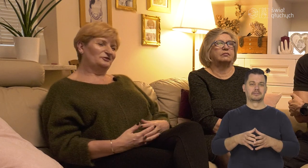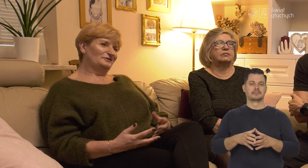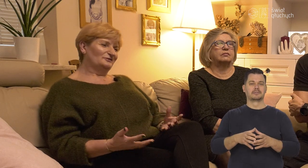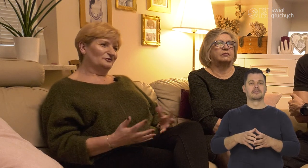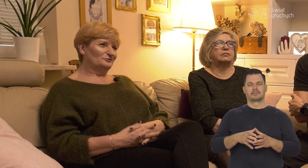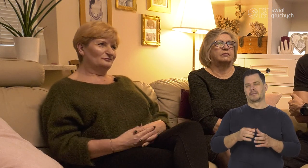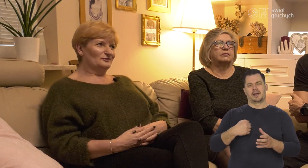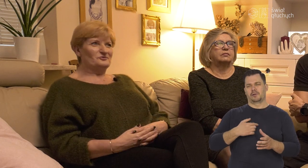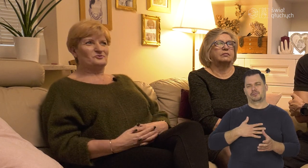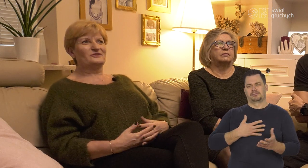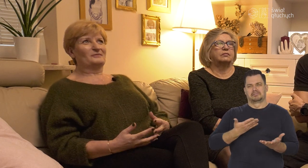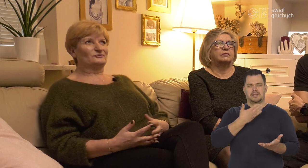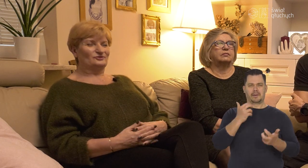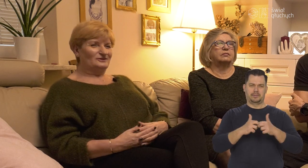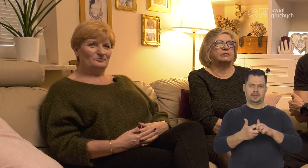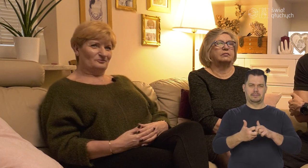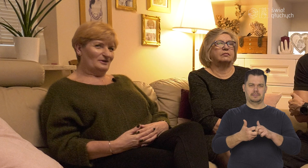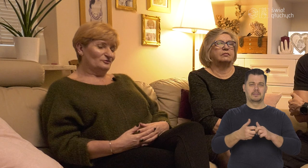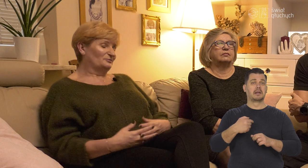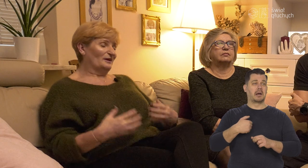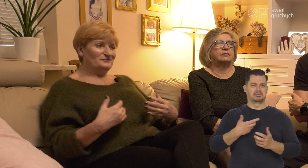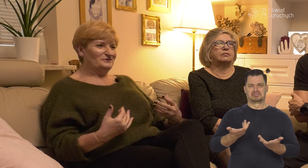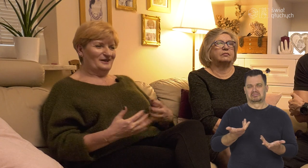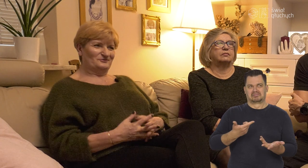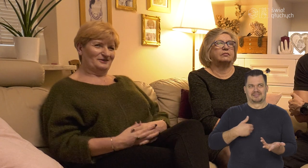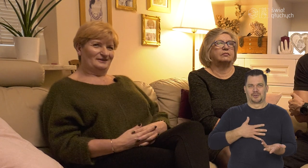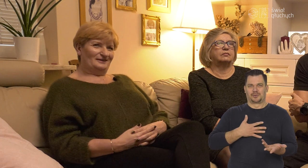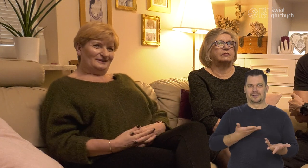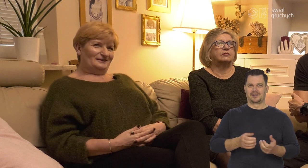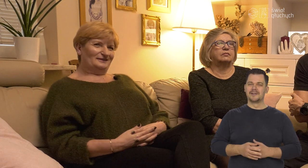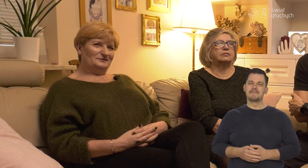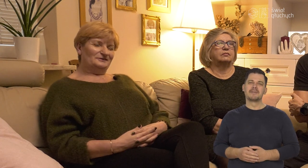I believe that there is no problem. At least for me.